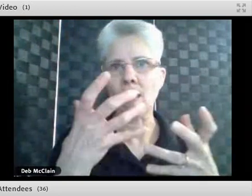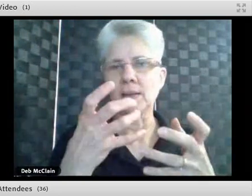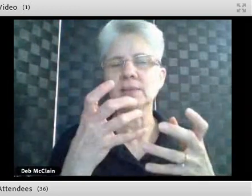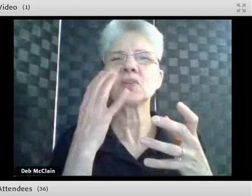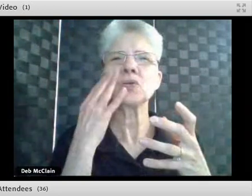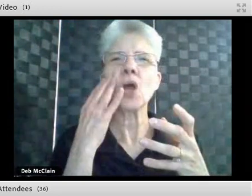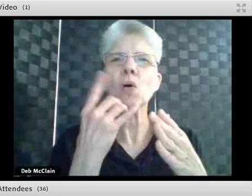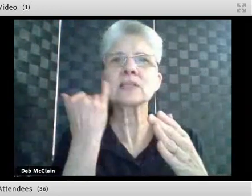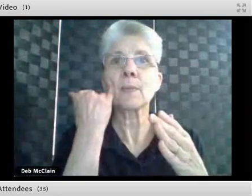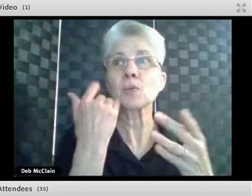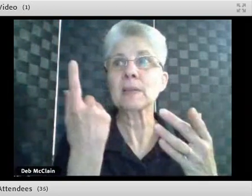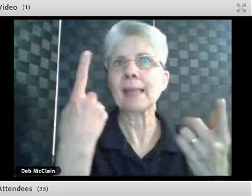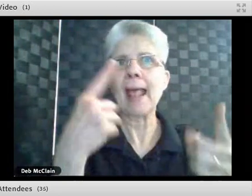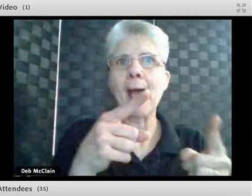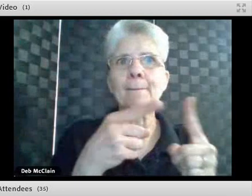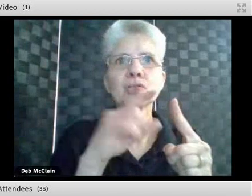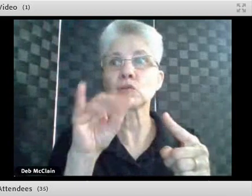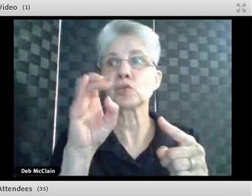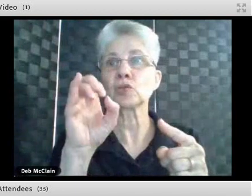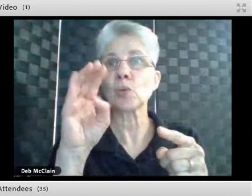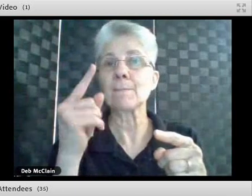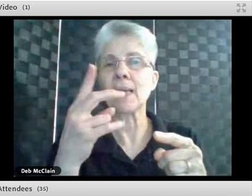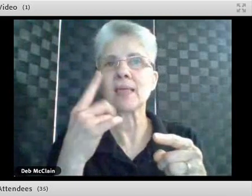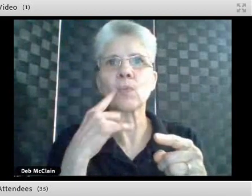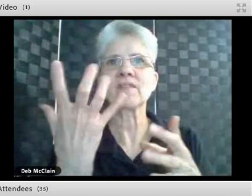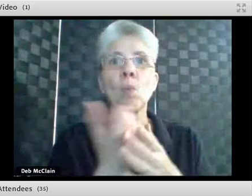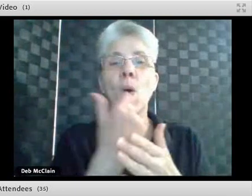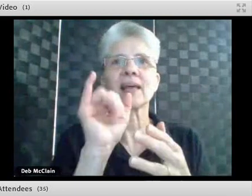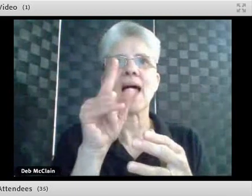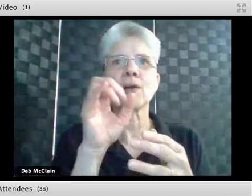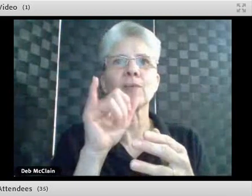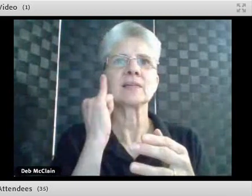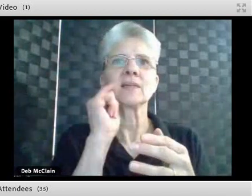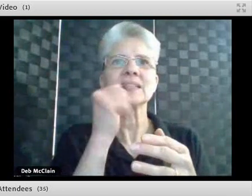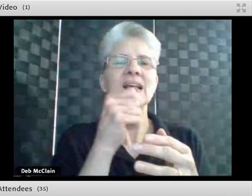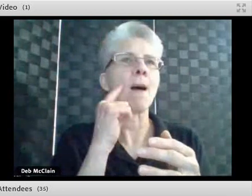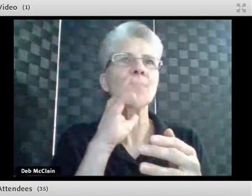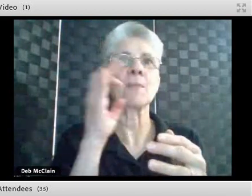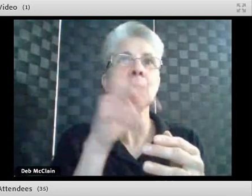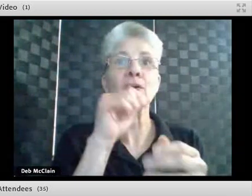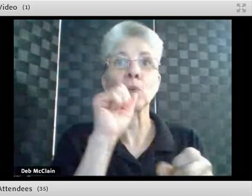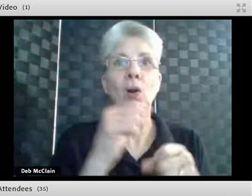You know, what if something happened to Joe Smith? What if he won the lottery tomorrow and he called in and he's like, "I'm never coming back to work."